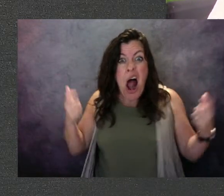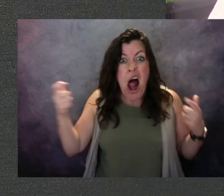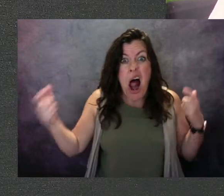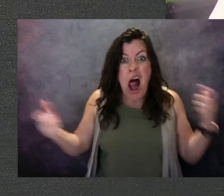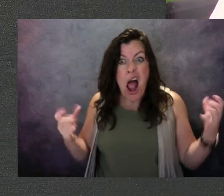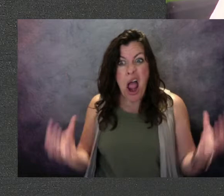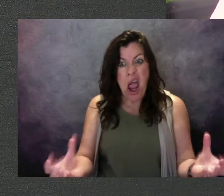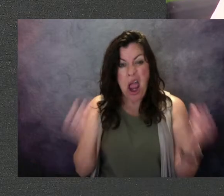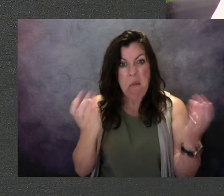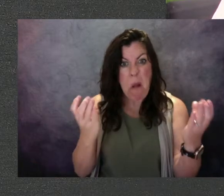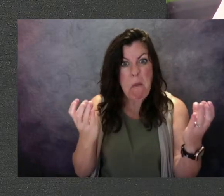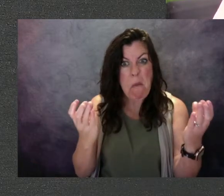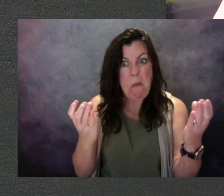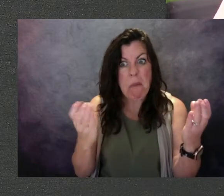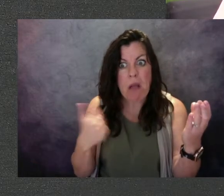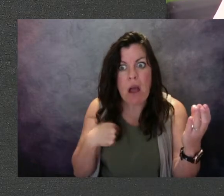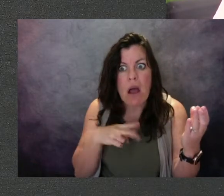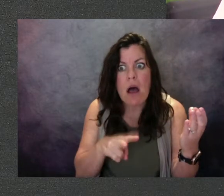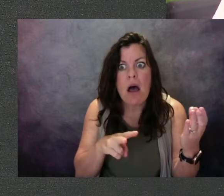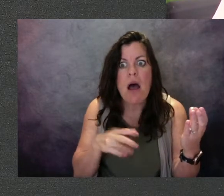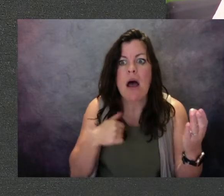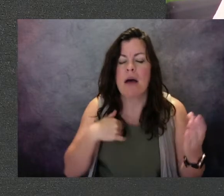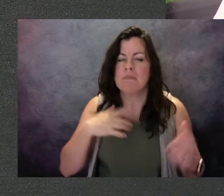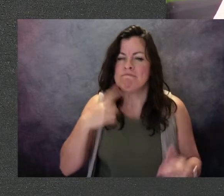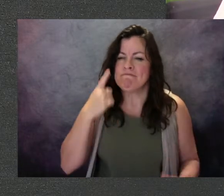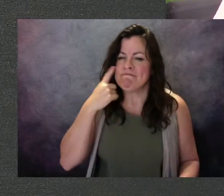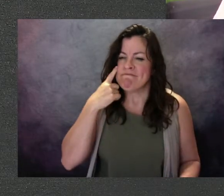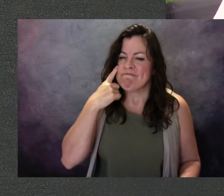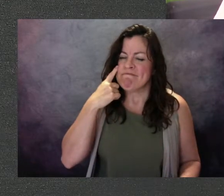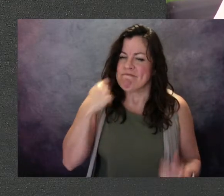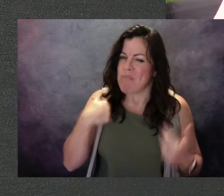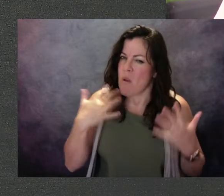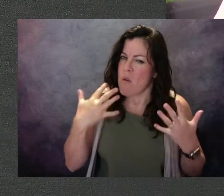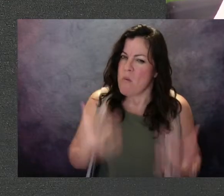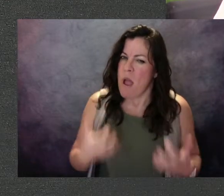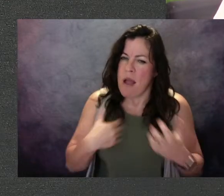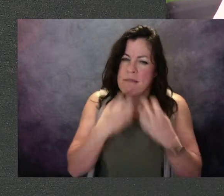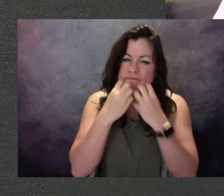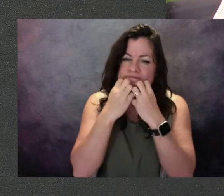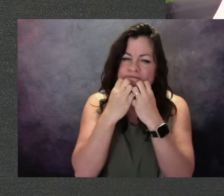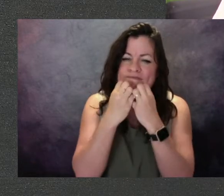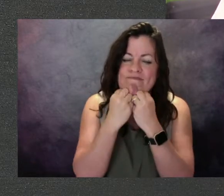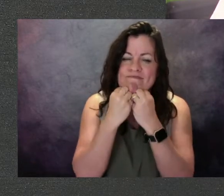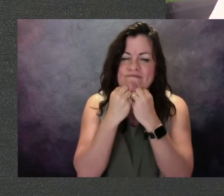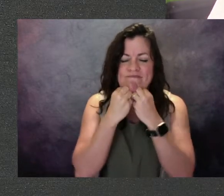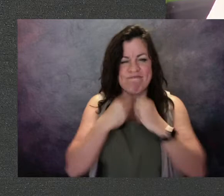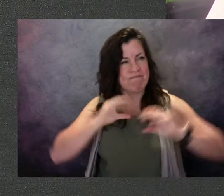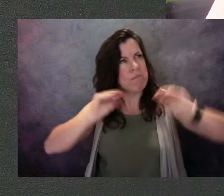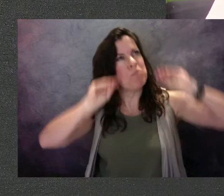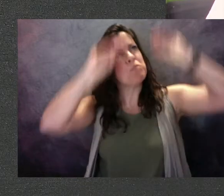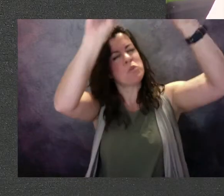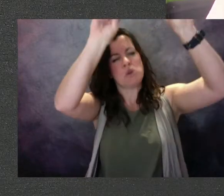And I decided that I was going to for memories, put it on the wall. That's awesome.